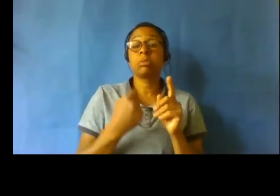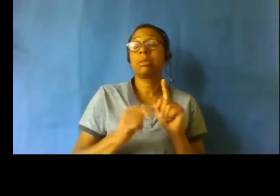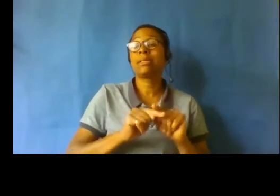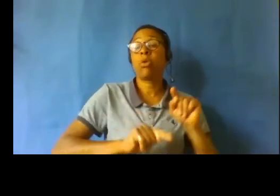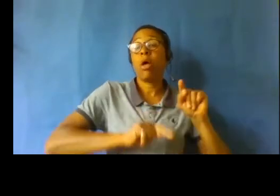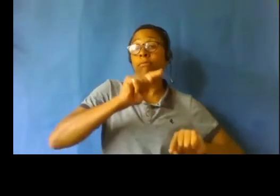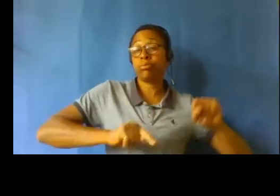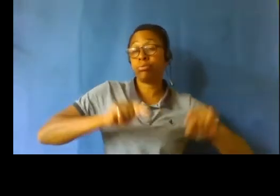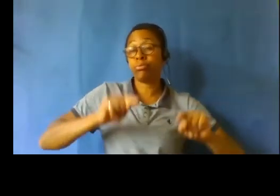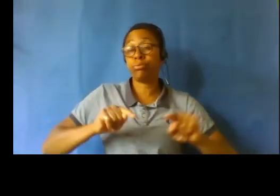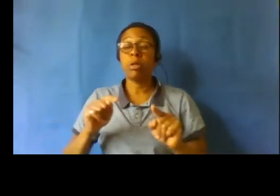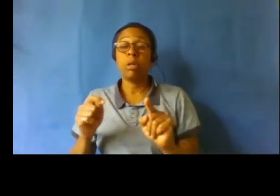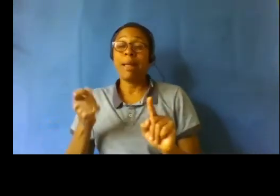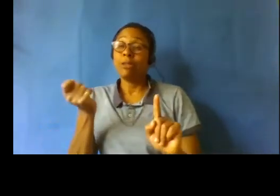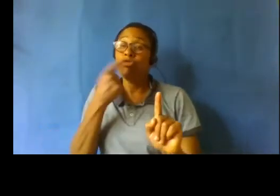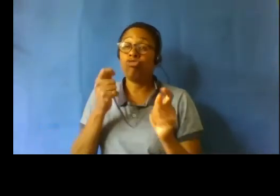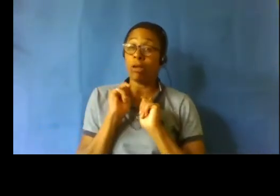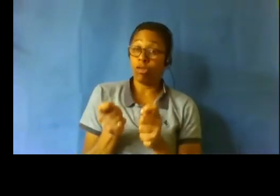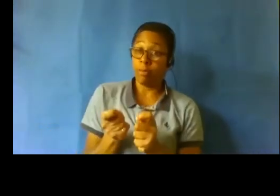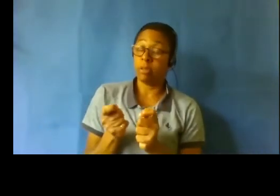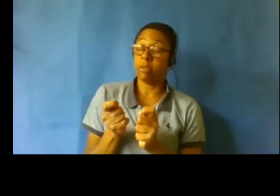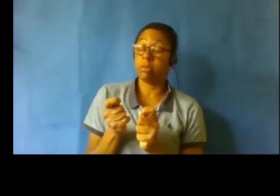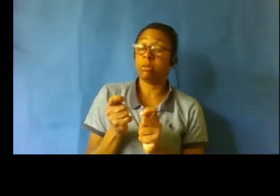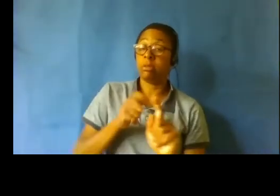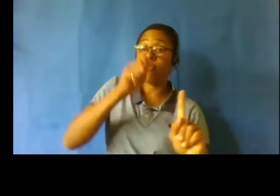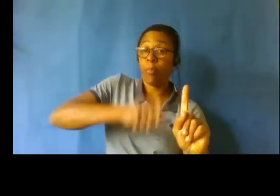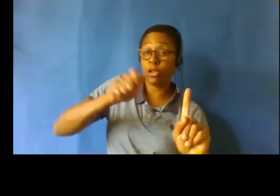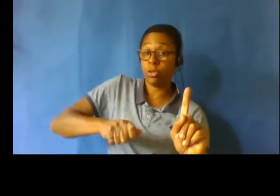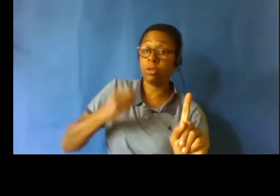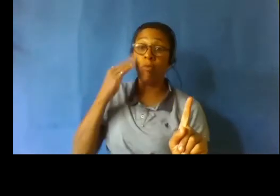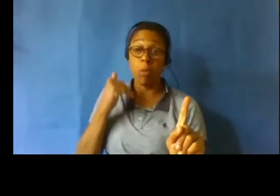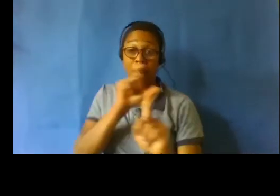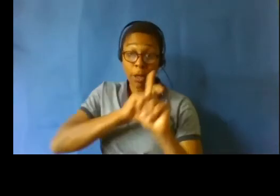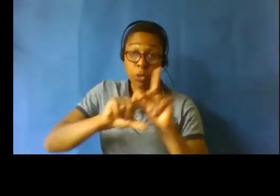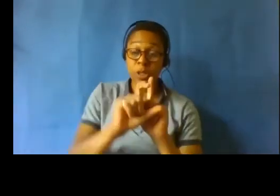outcome such as patients expectations attitudes and adherence to psychotropic